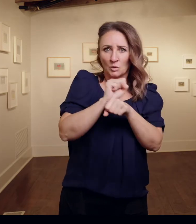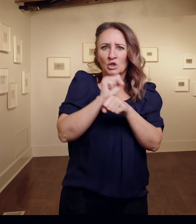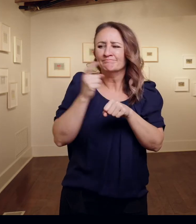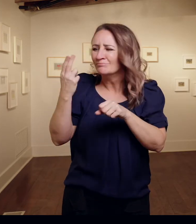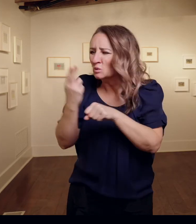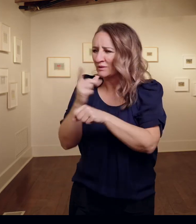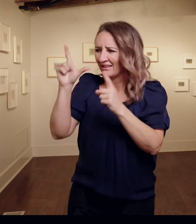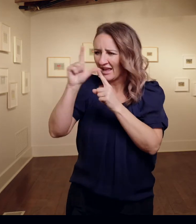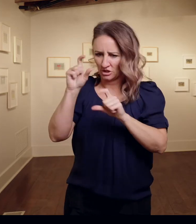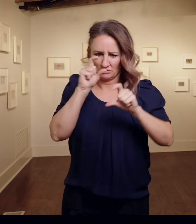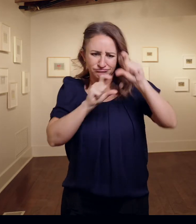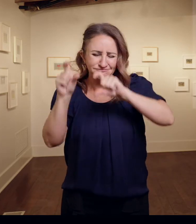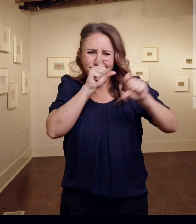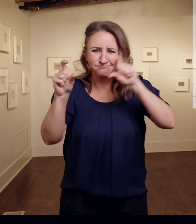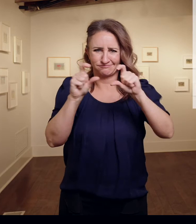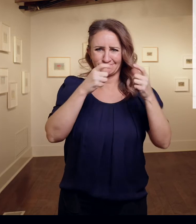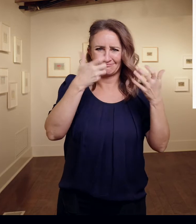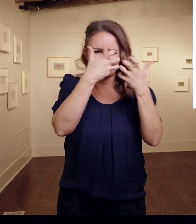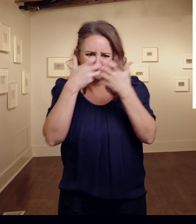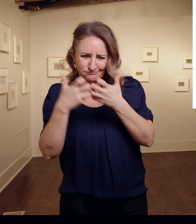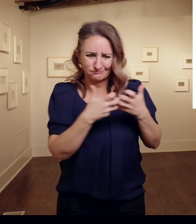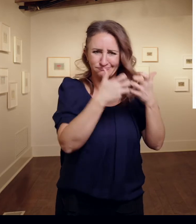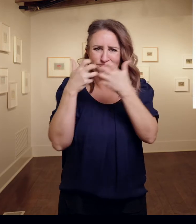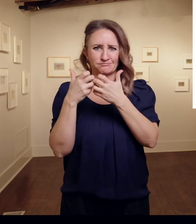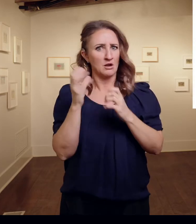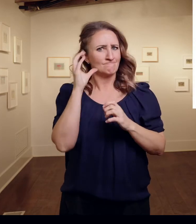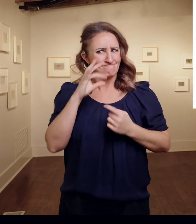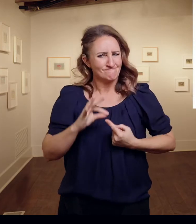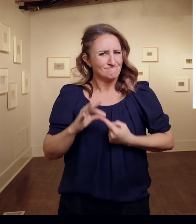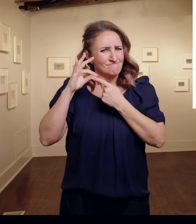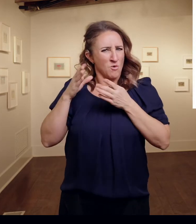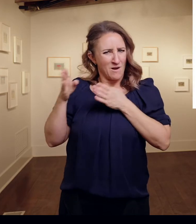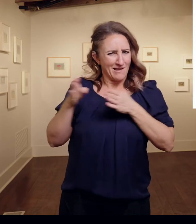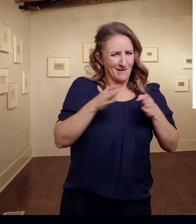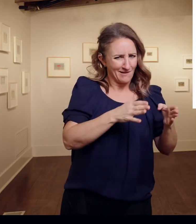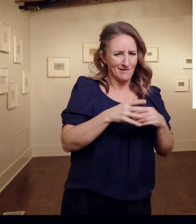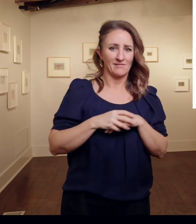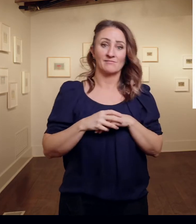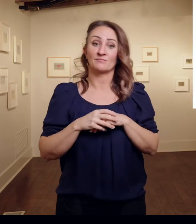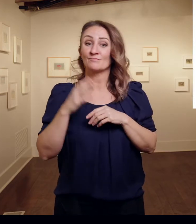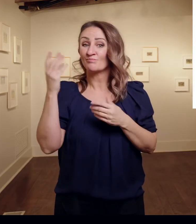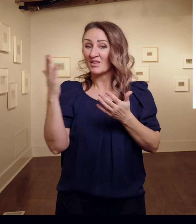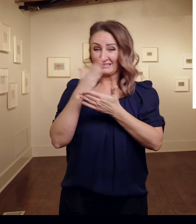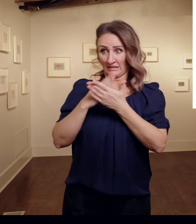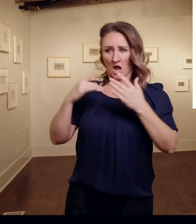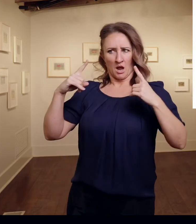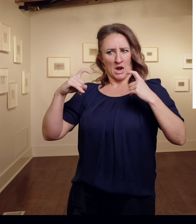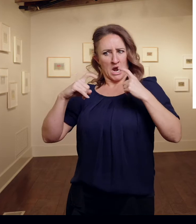Castle's text works represent letter symbols in a variety of complex ways,